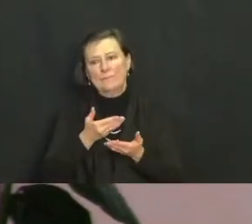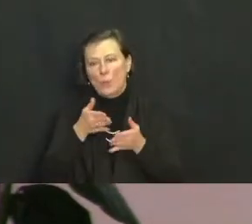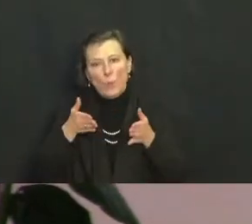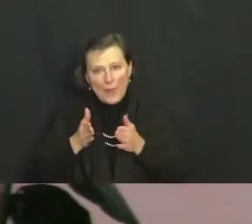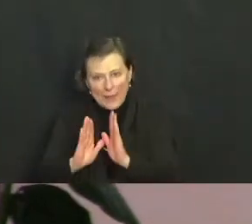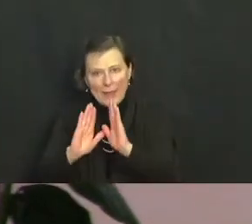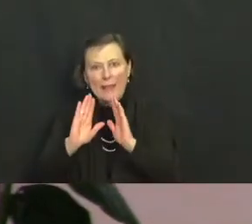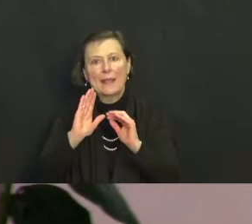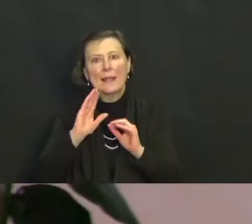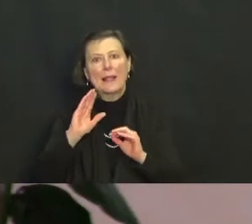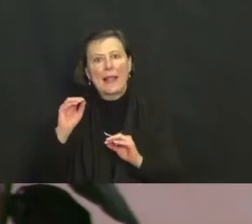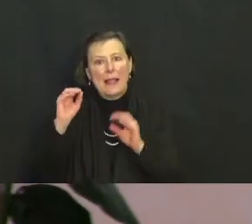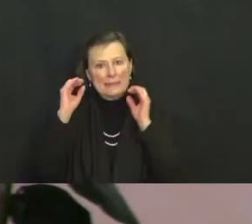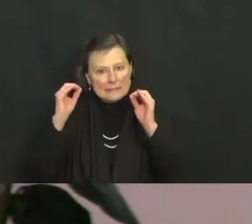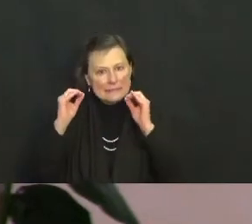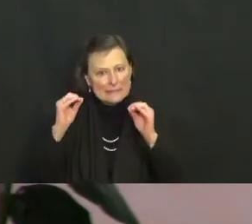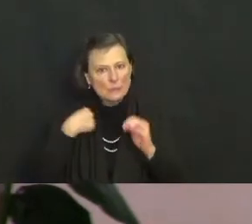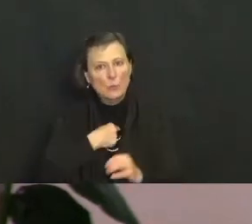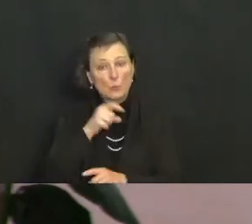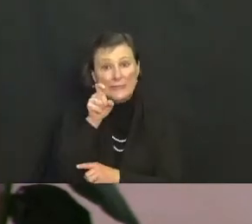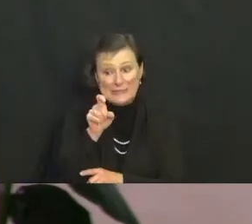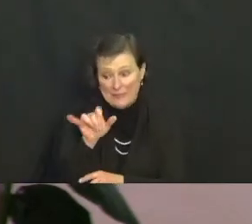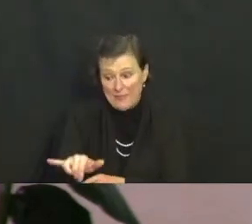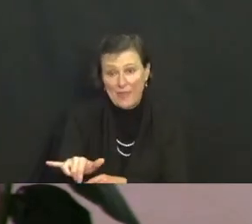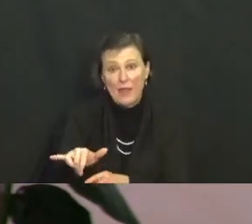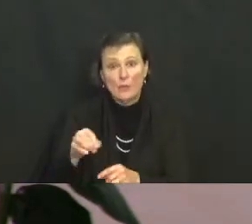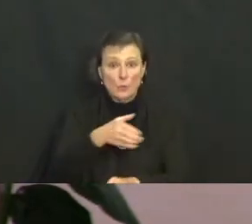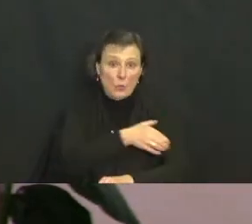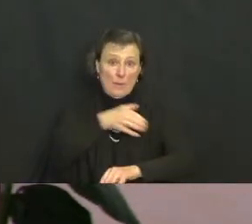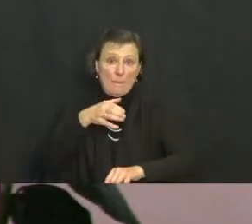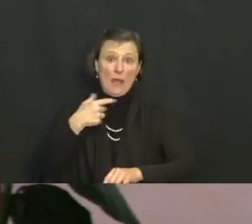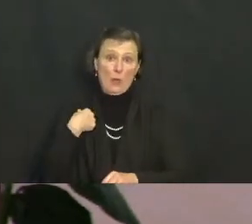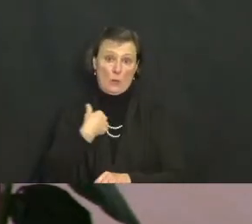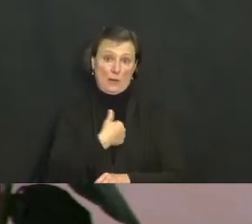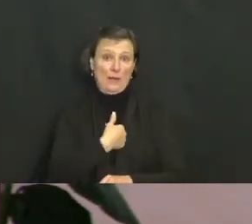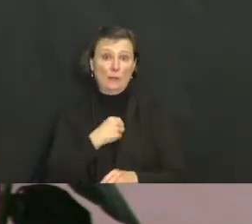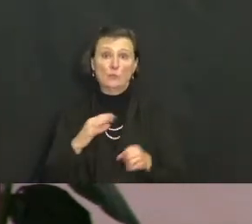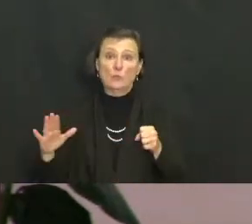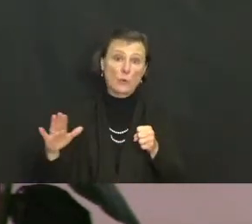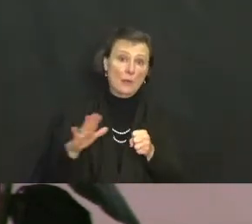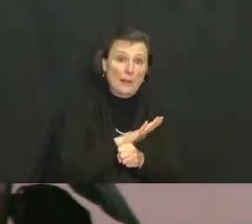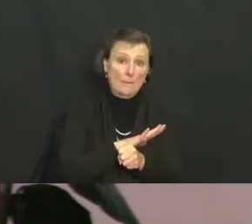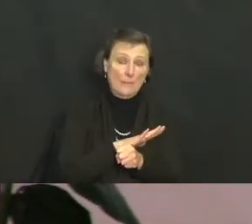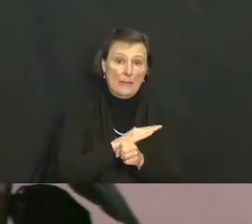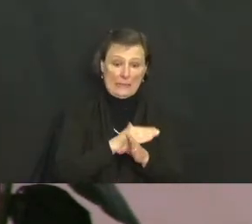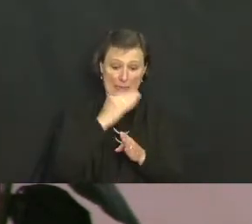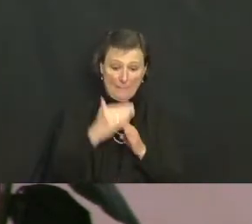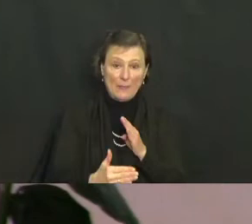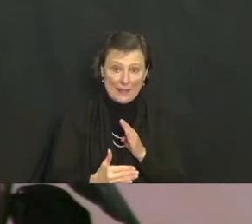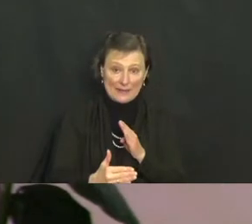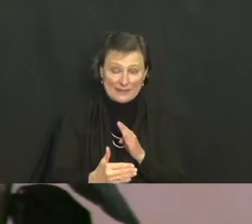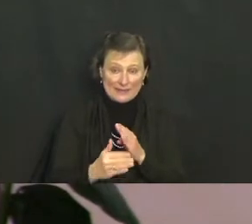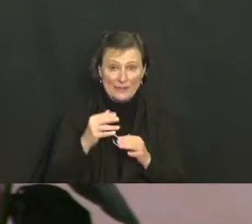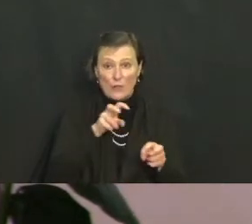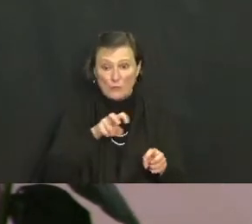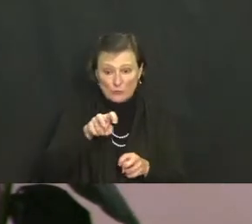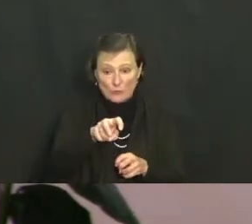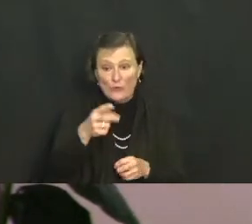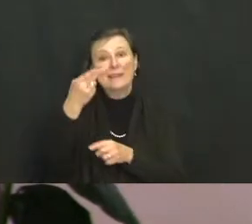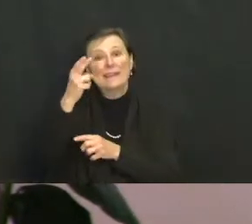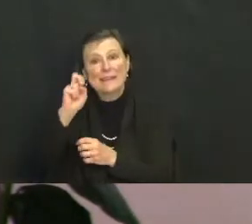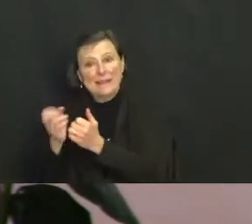We need this to empower us to complete the journey, he helped us begin